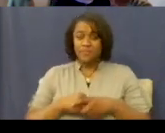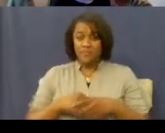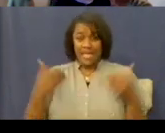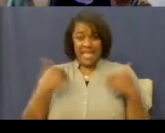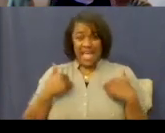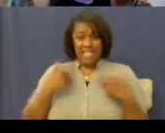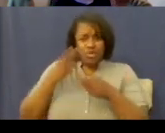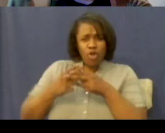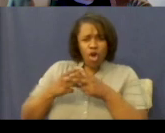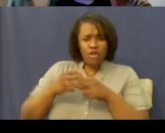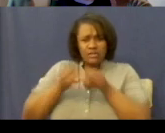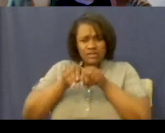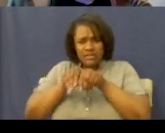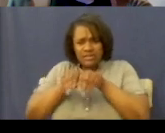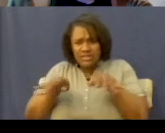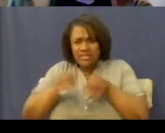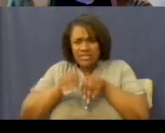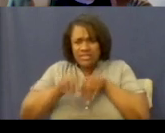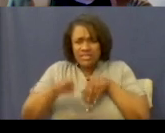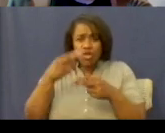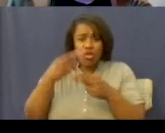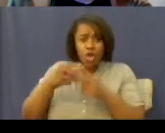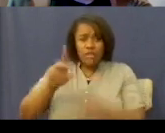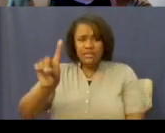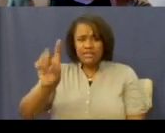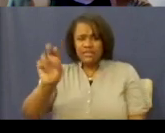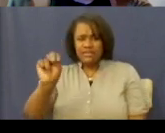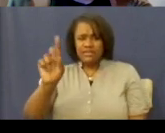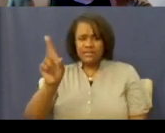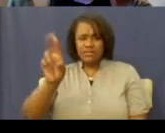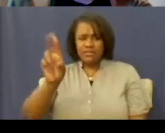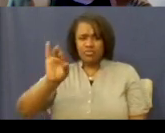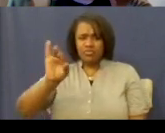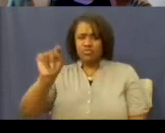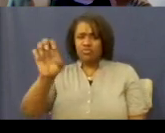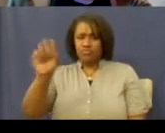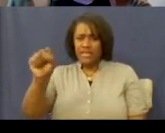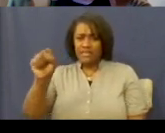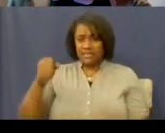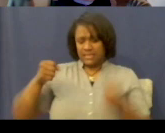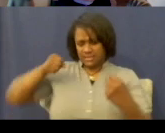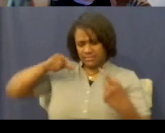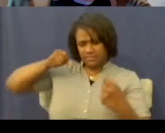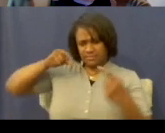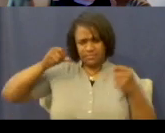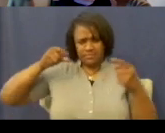those are those branches that take in signals from what we see and hear and feel